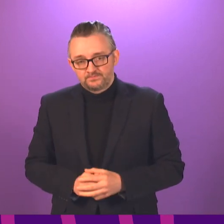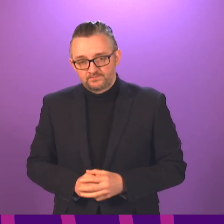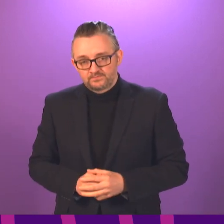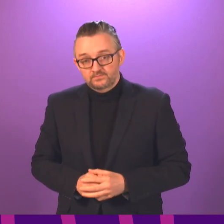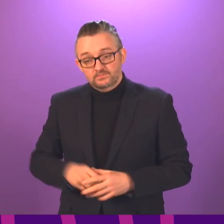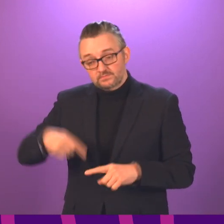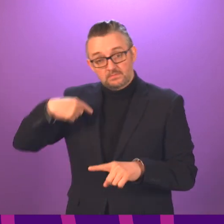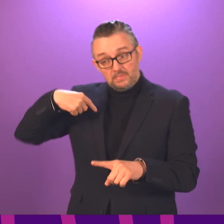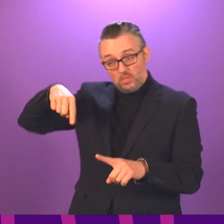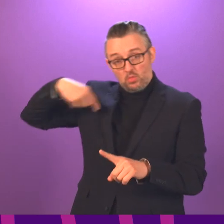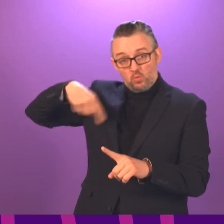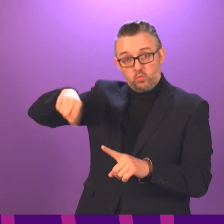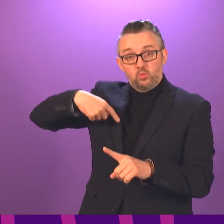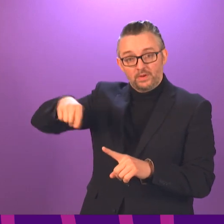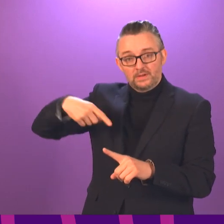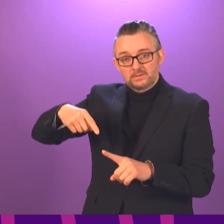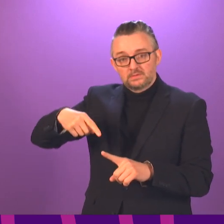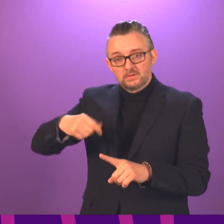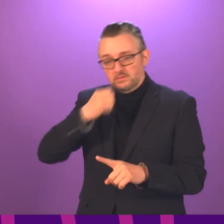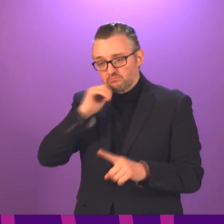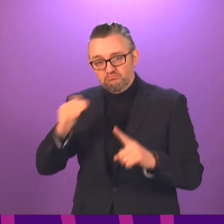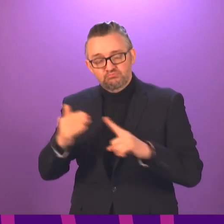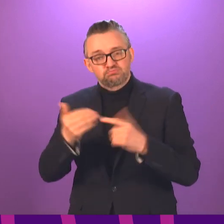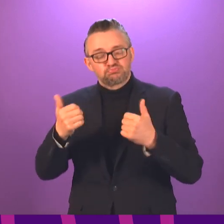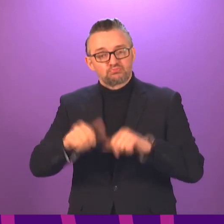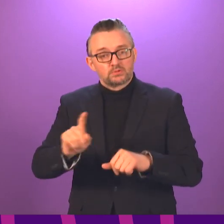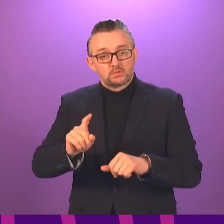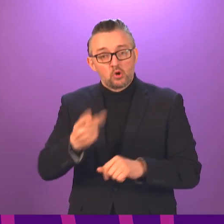This week has also been a week of milestones, with more than 20 million people across the